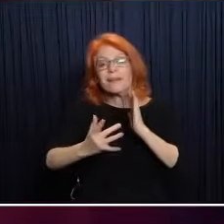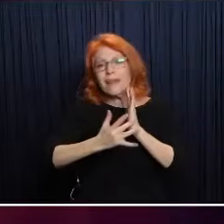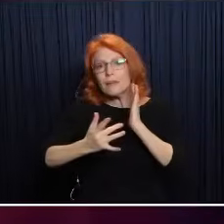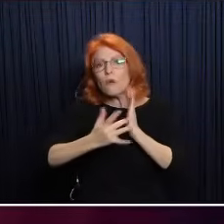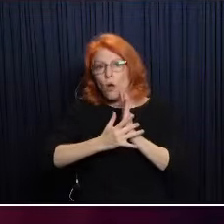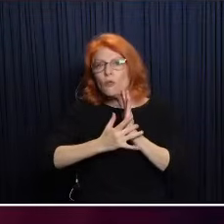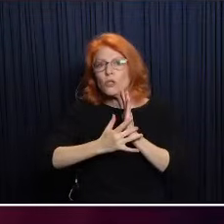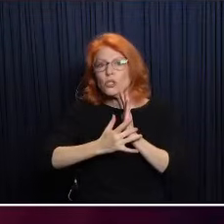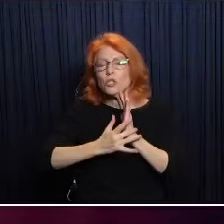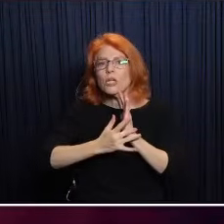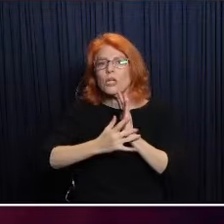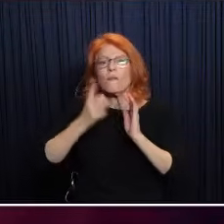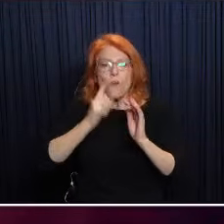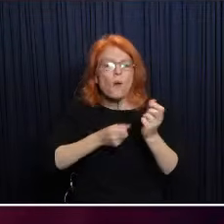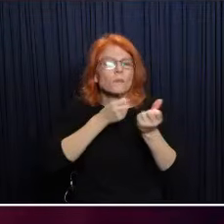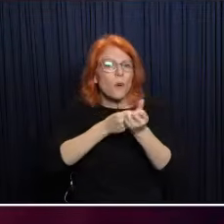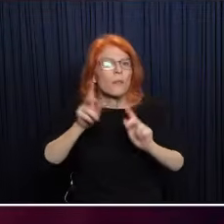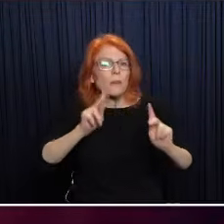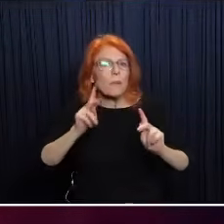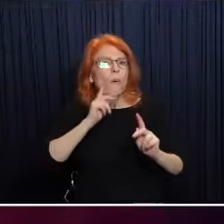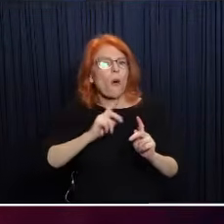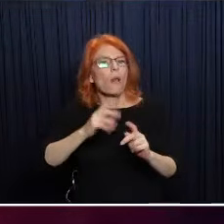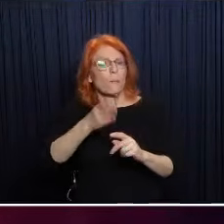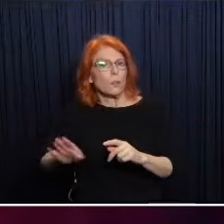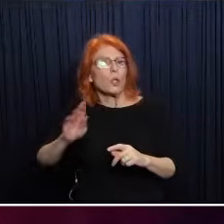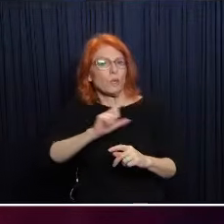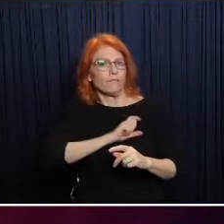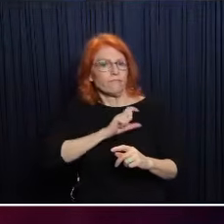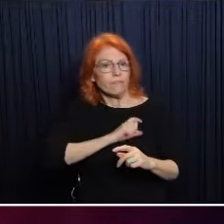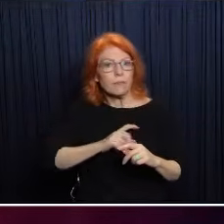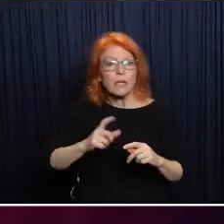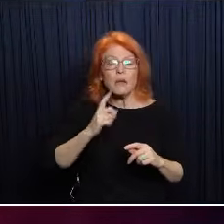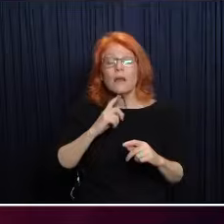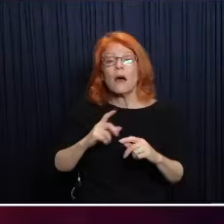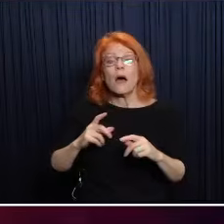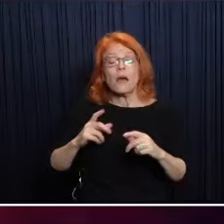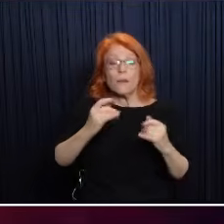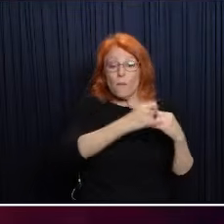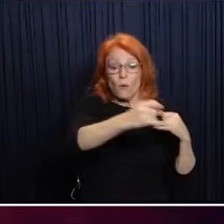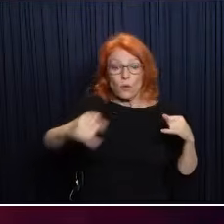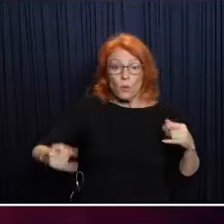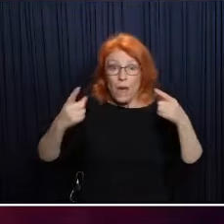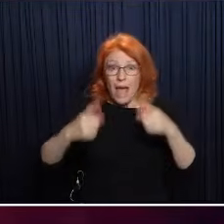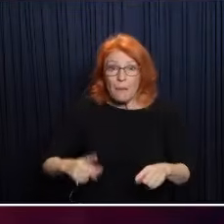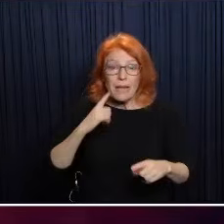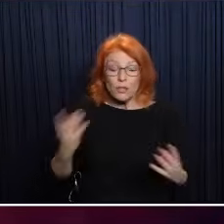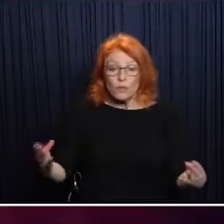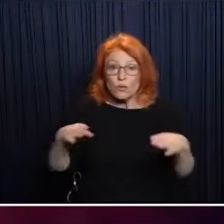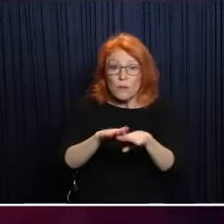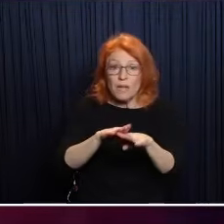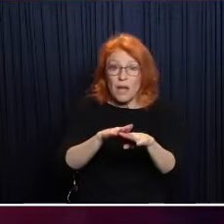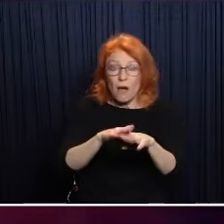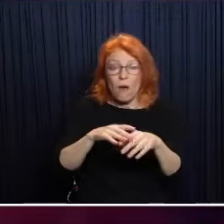WHO BACKS THE BLUE. HAVING BEEN A DEFENSE CEO AND